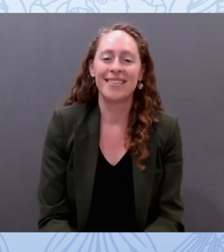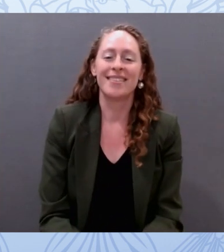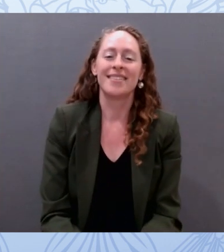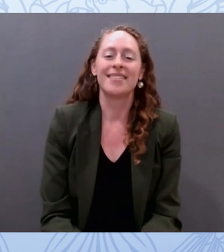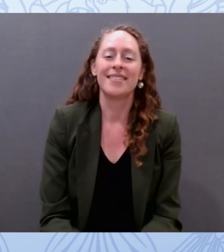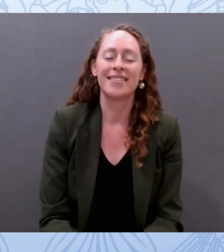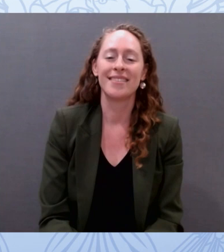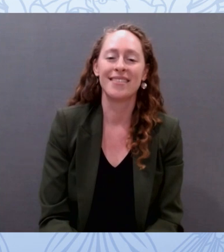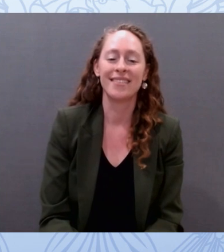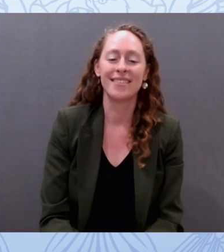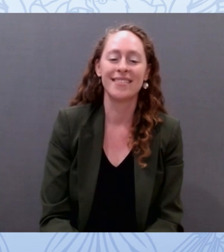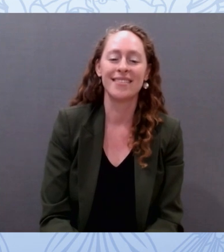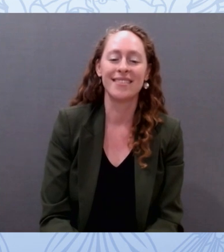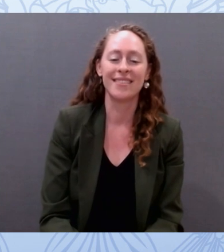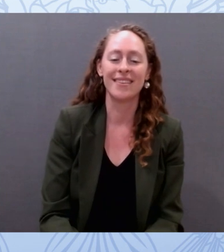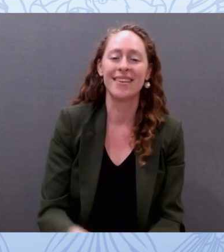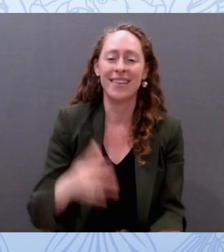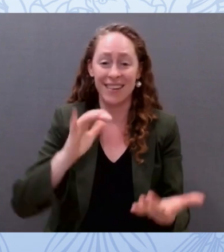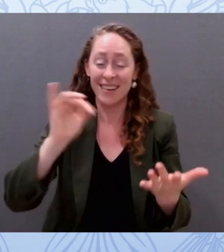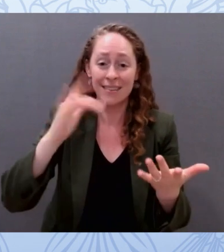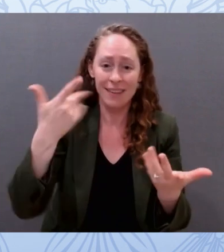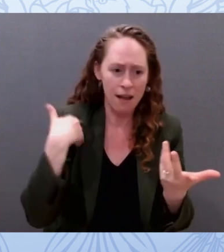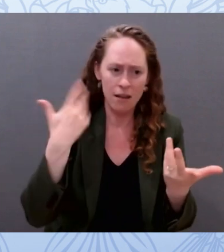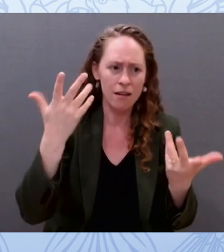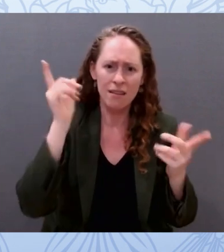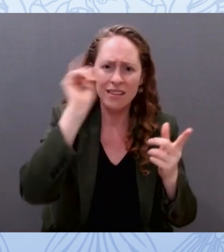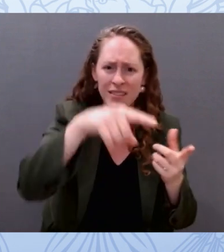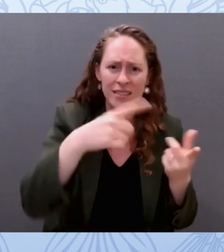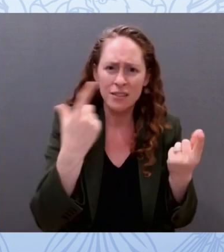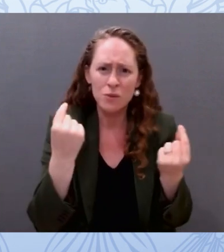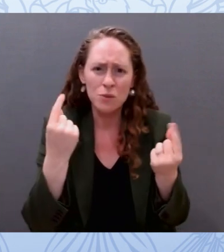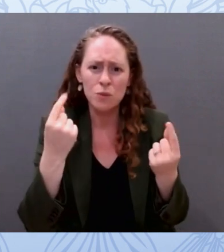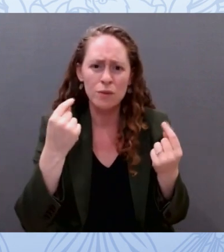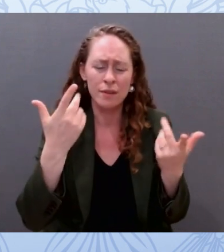and from the burn of blue light after too many hours on Zoom.